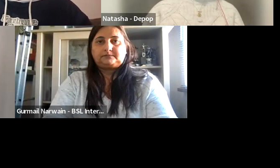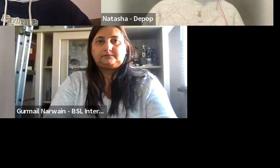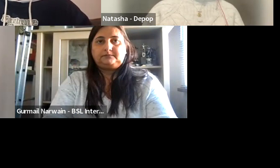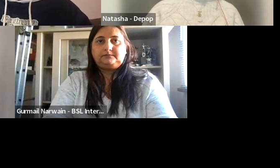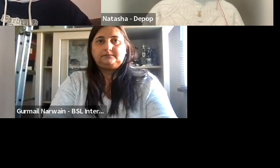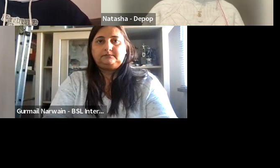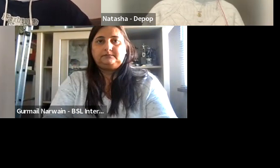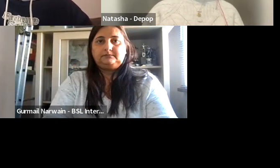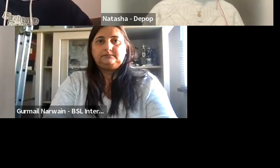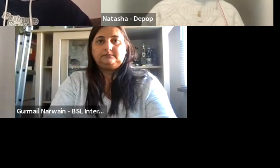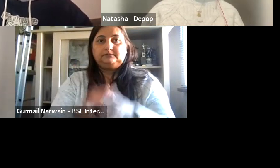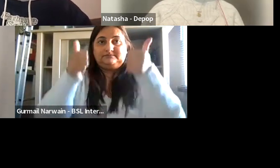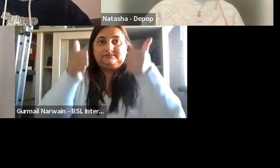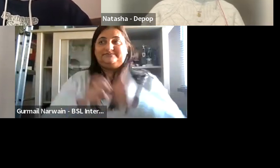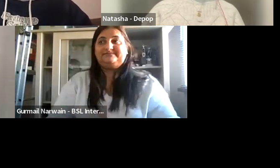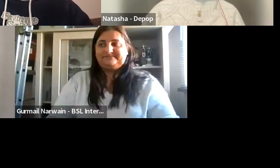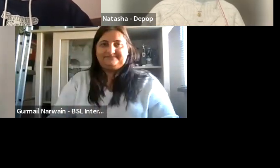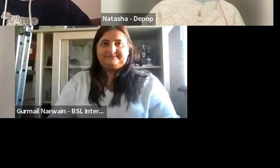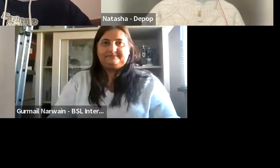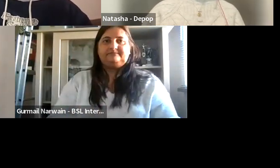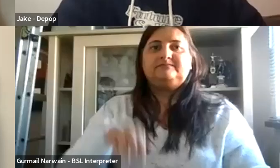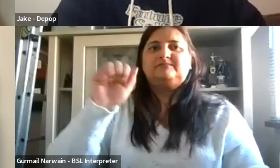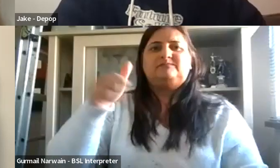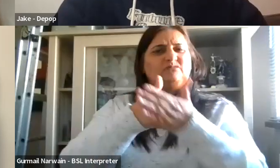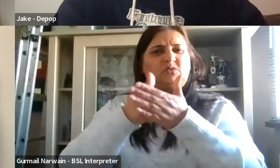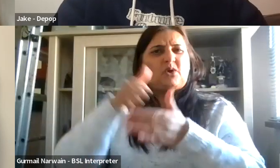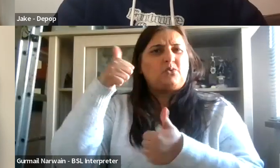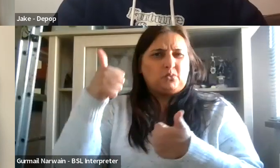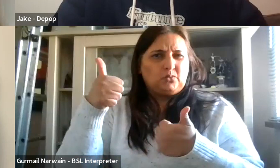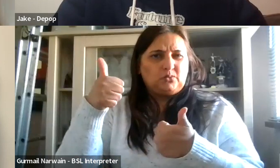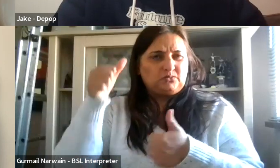Yeah, it's always good. To know to be, you know. meet them in a meeting or an office you have common ground, something to talk about.